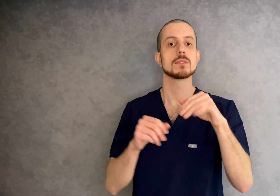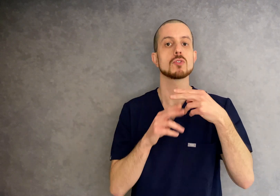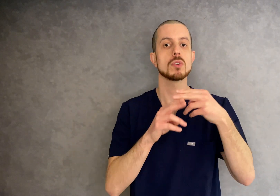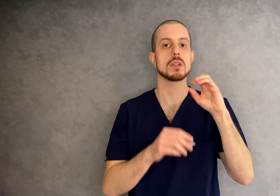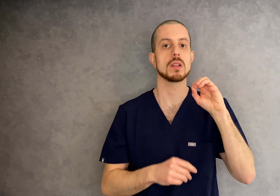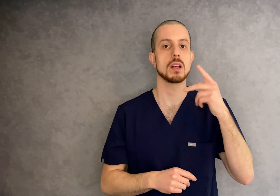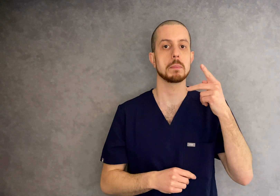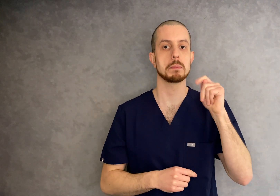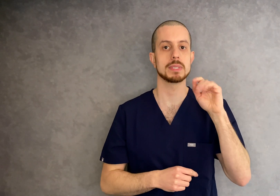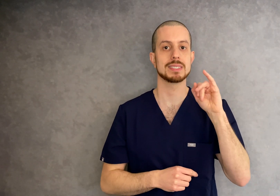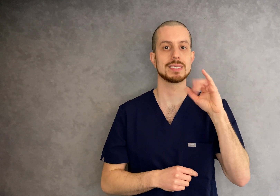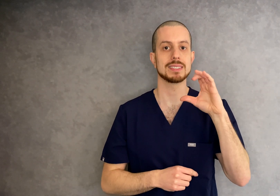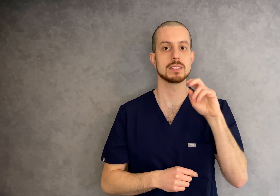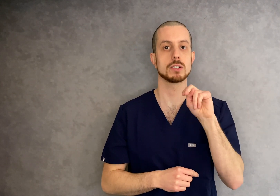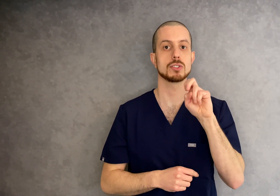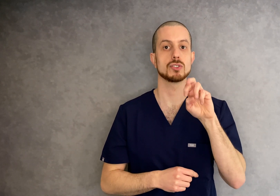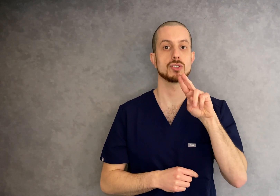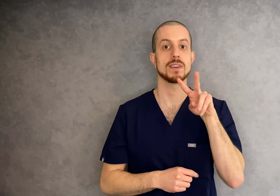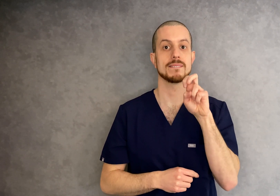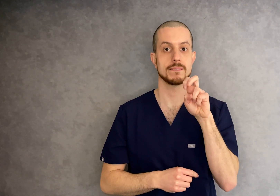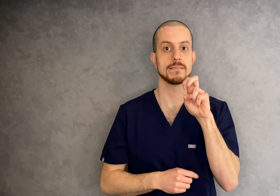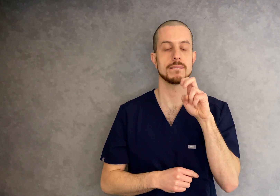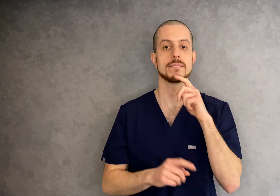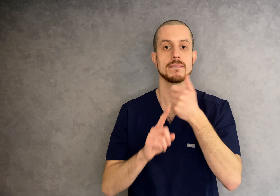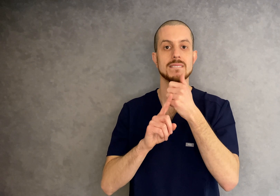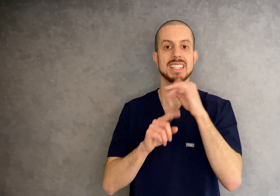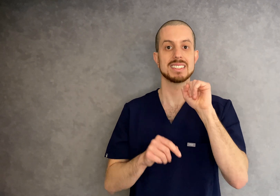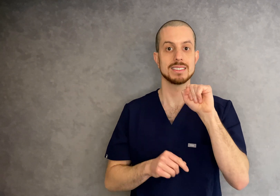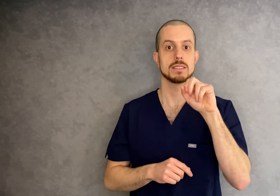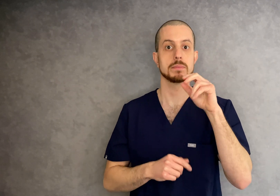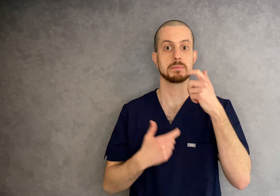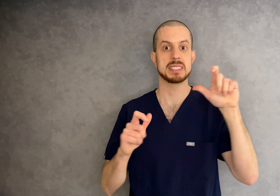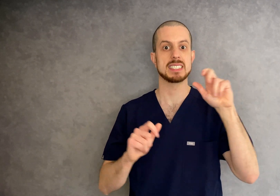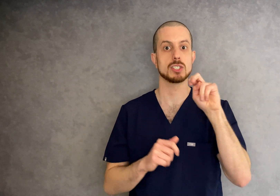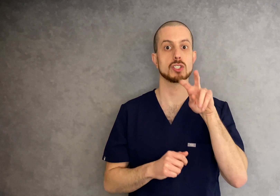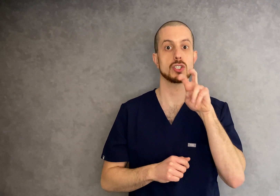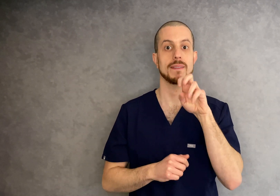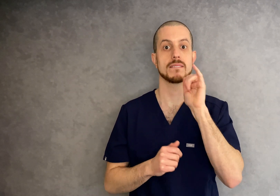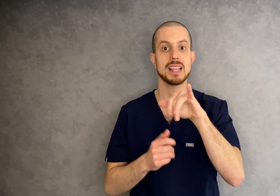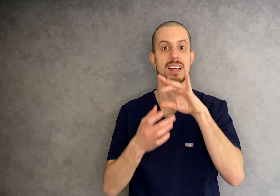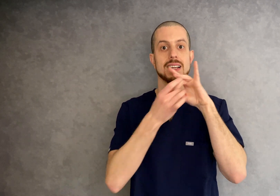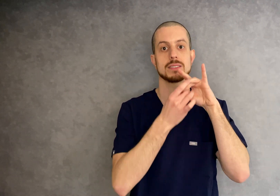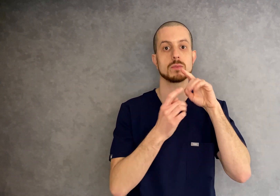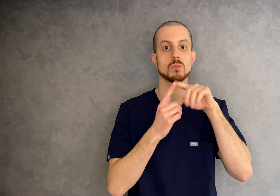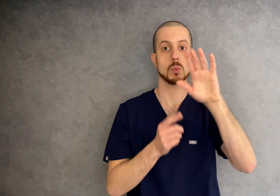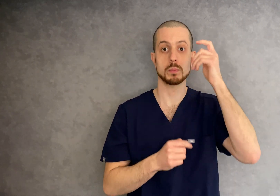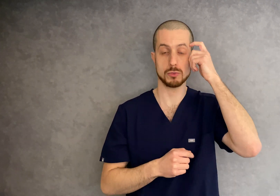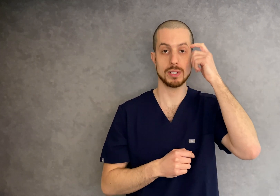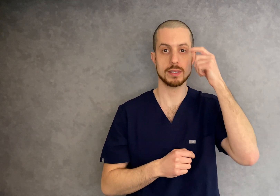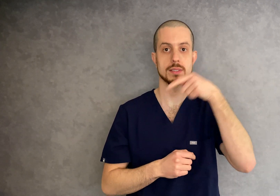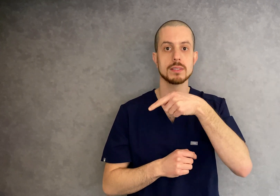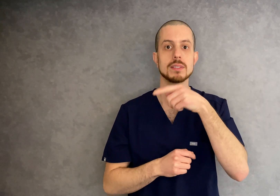That thing is called the optic nerve. It is a major nerve that is directly attached to your brain.